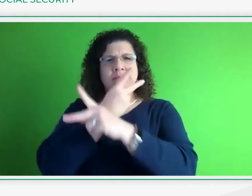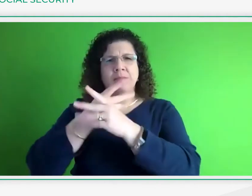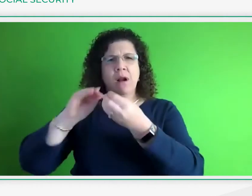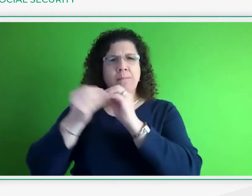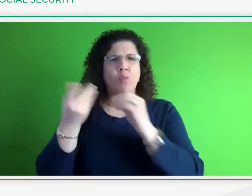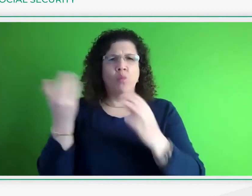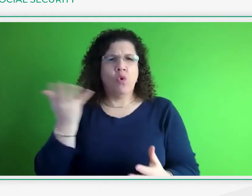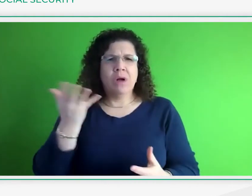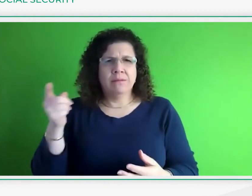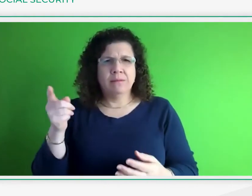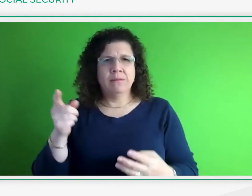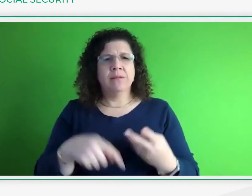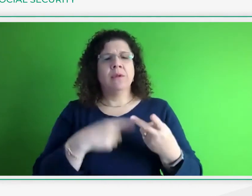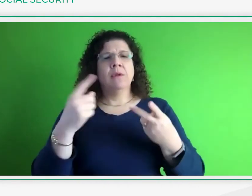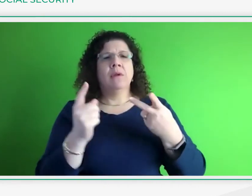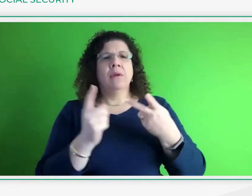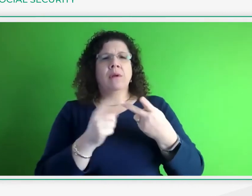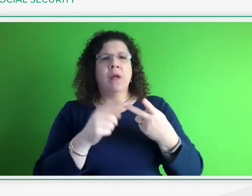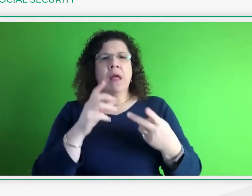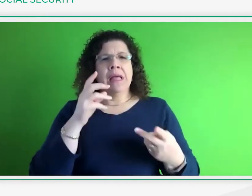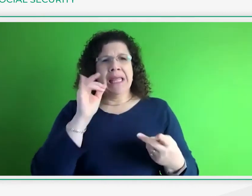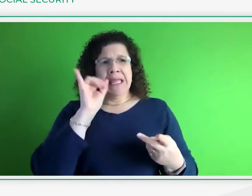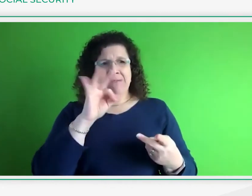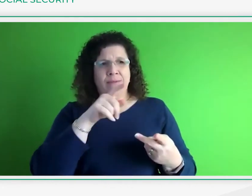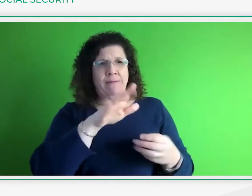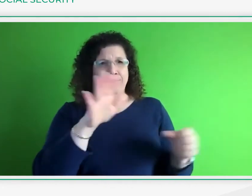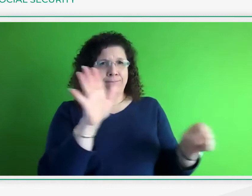What would that number look like?